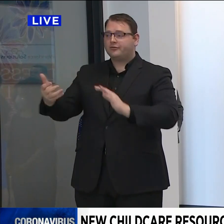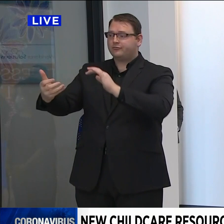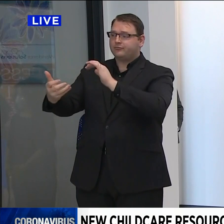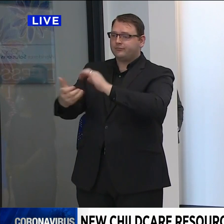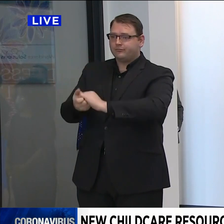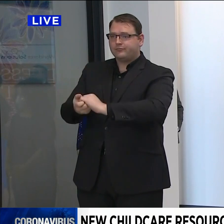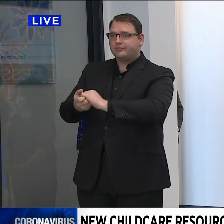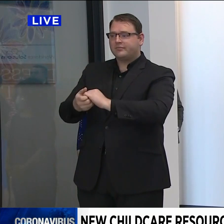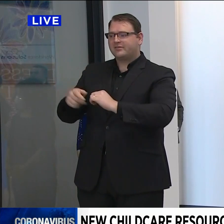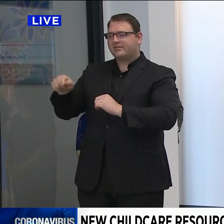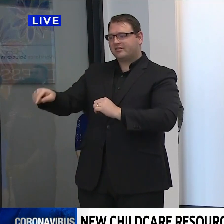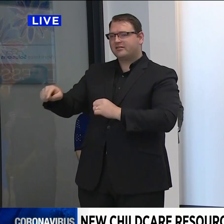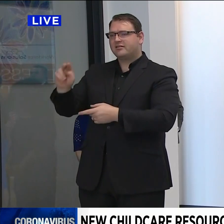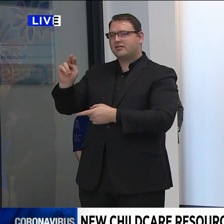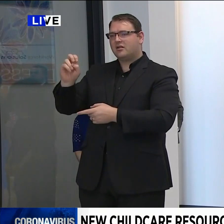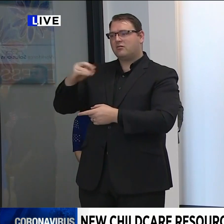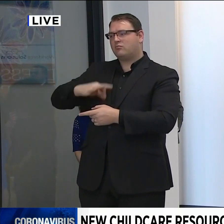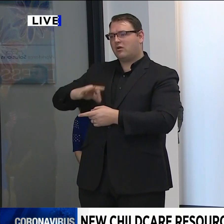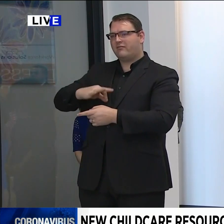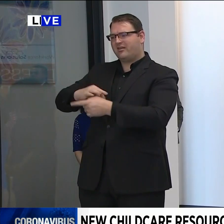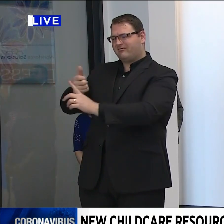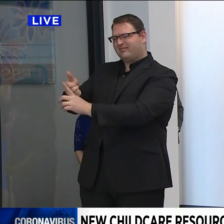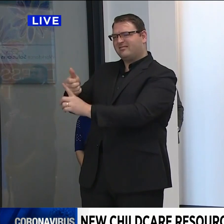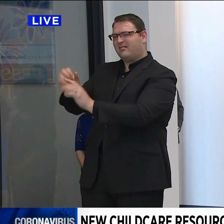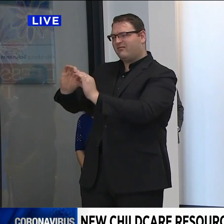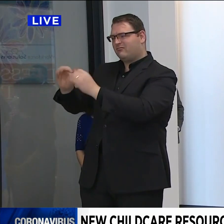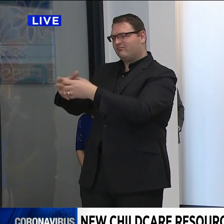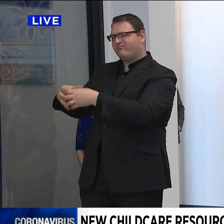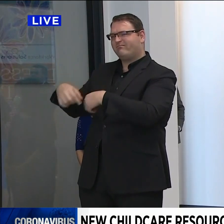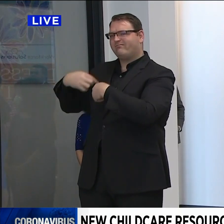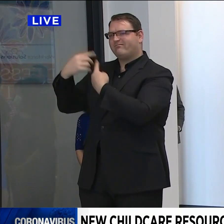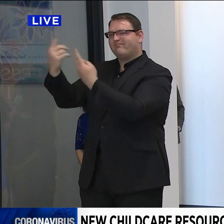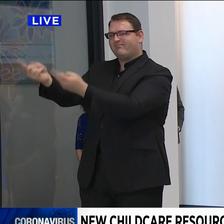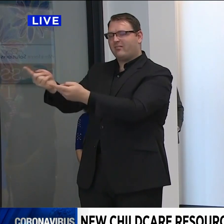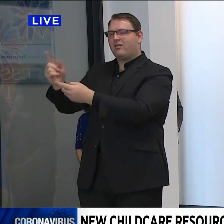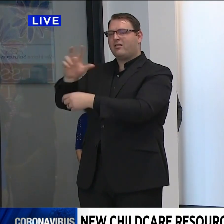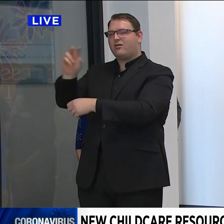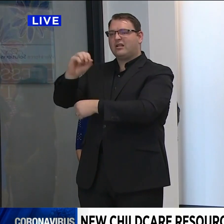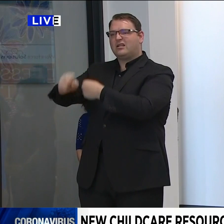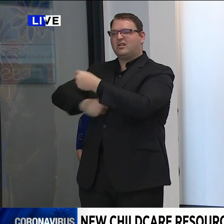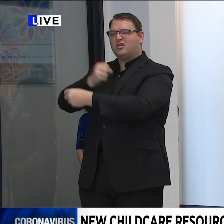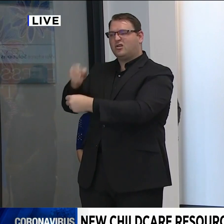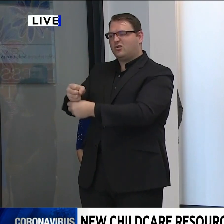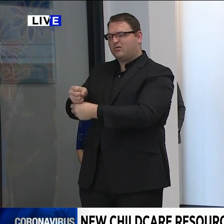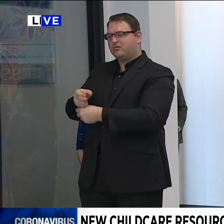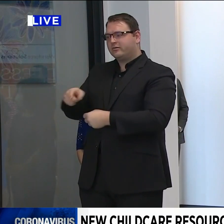Care can begin immediately. We have partner with We have partner with collaborative collaborative for children, a longstanding